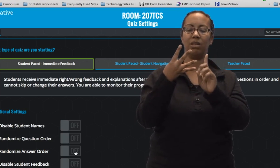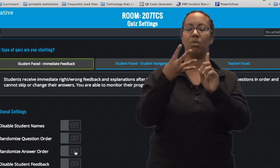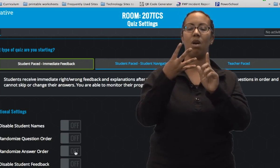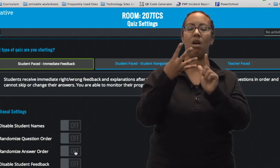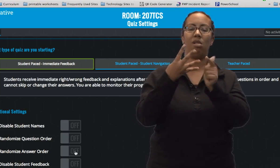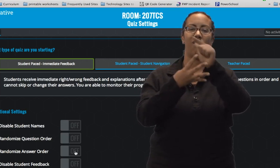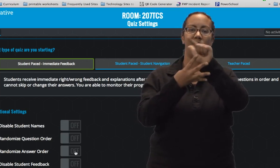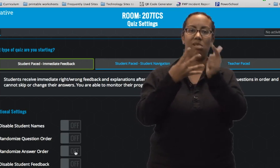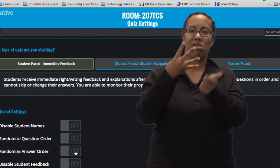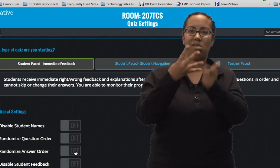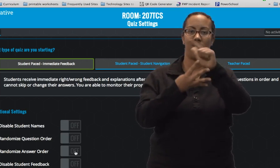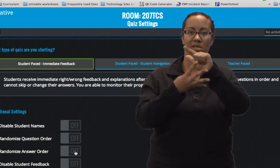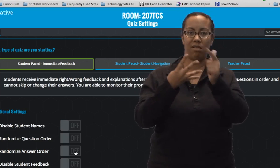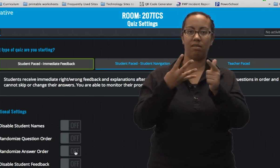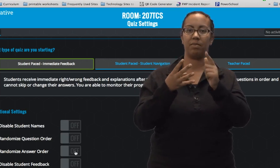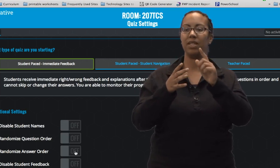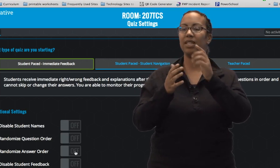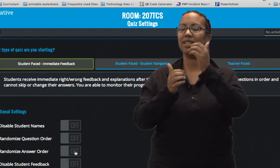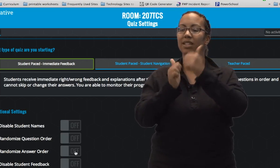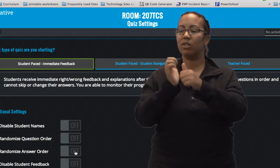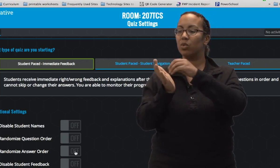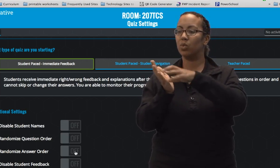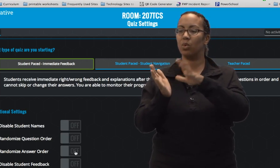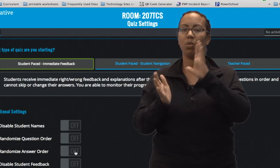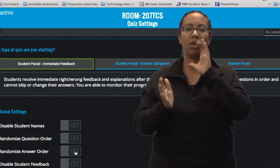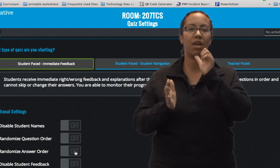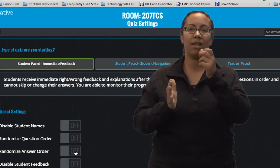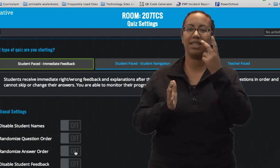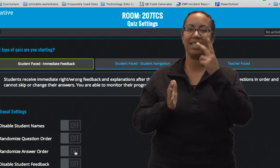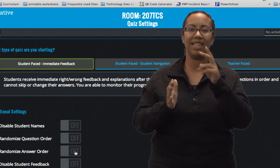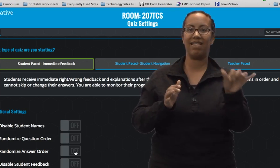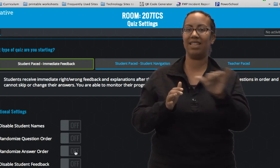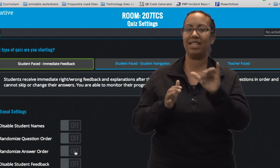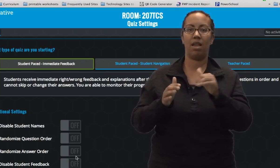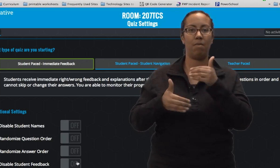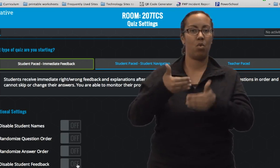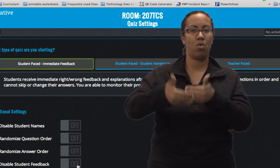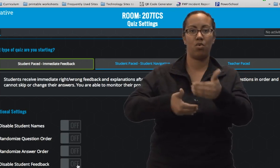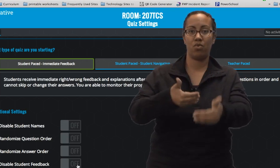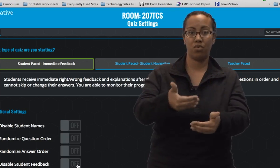that means for one student it might be A, B, C, D, and for another it will be different,